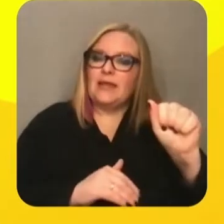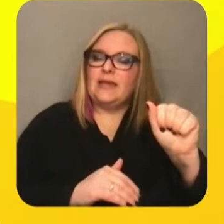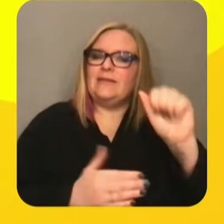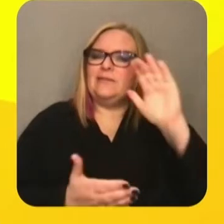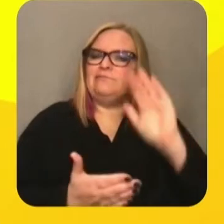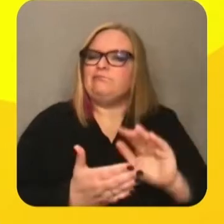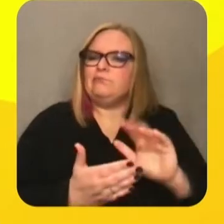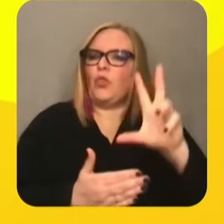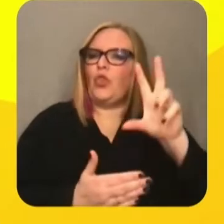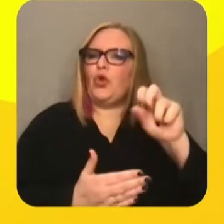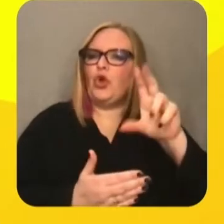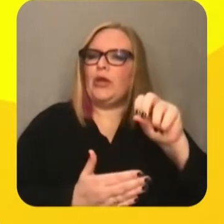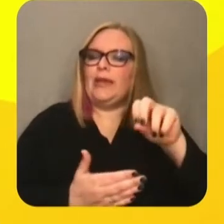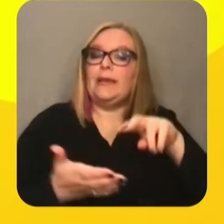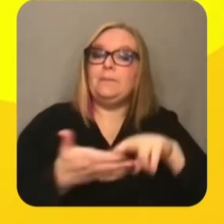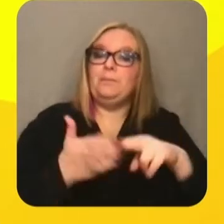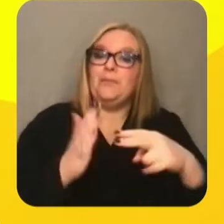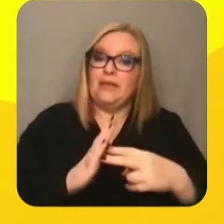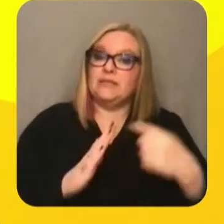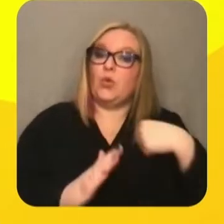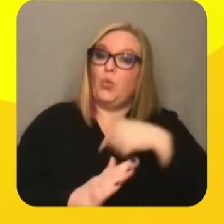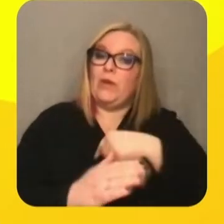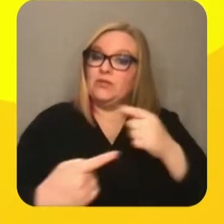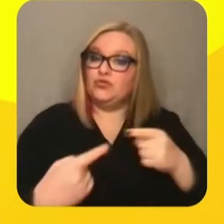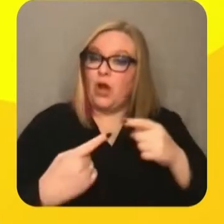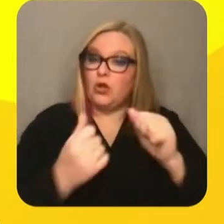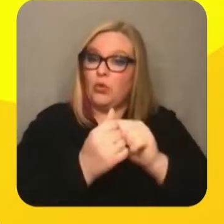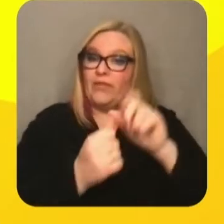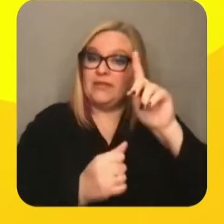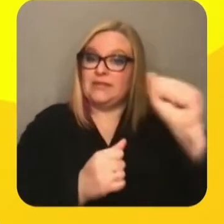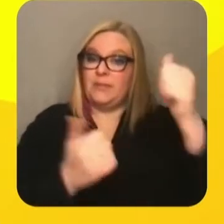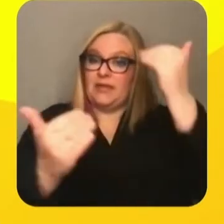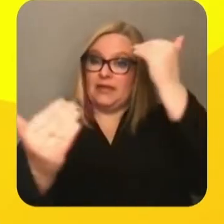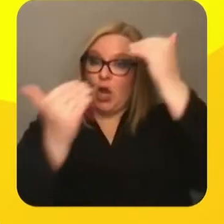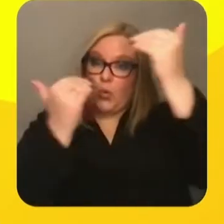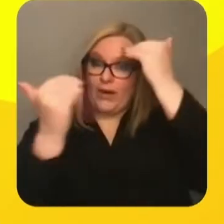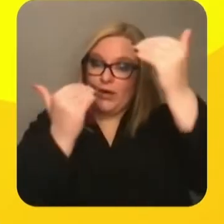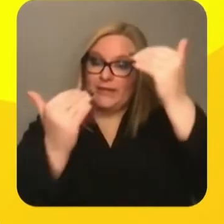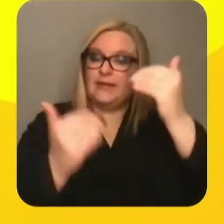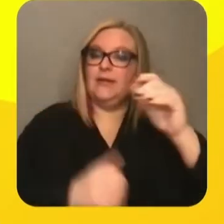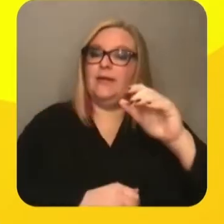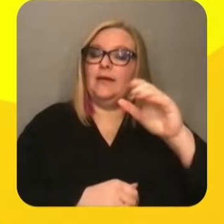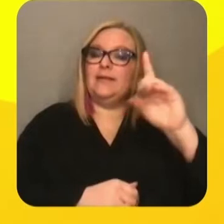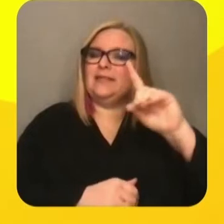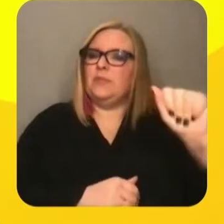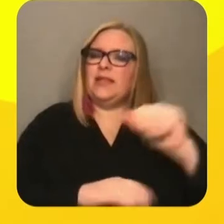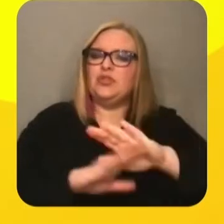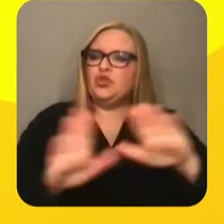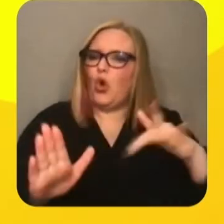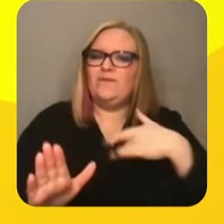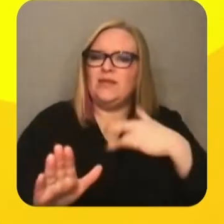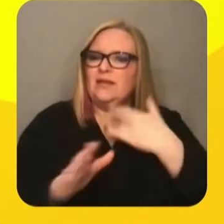which means we have an issue with disability awareness and people with disabilities feeling safe. It shouldn't be at 30%. So that gives us.